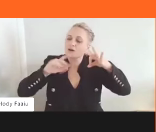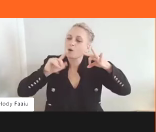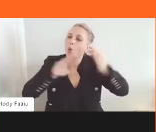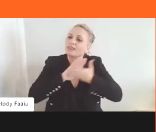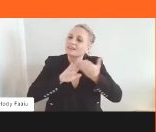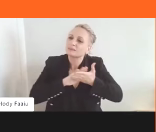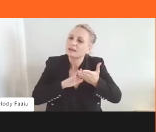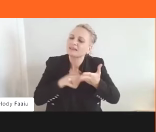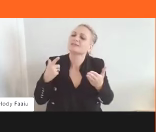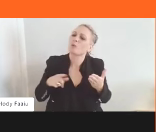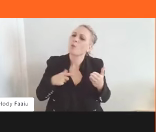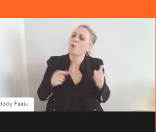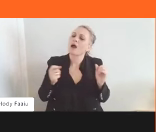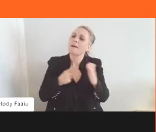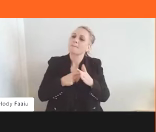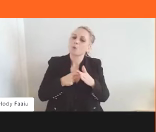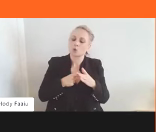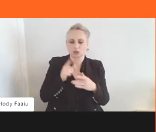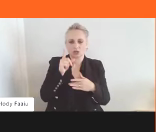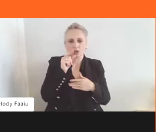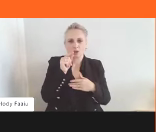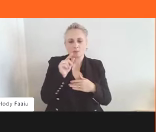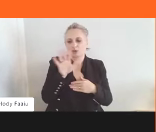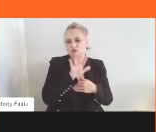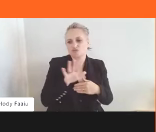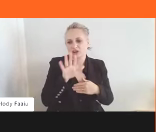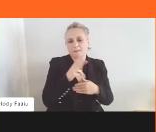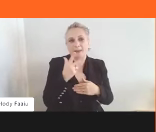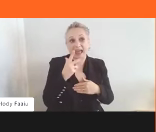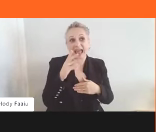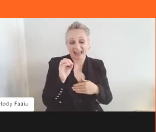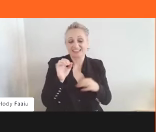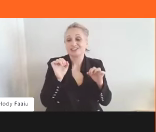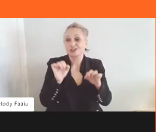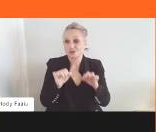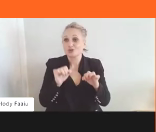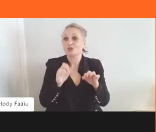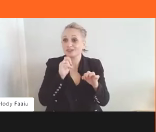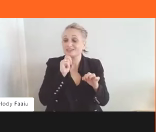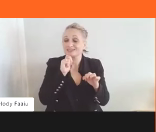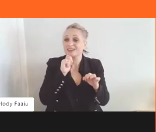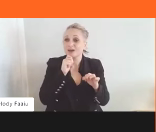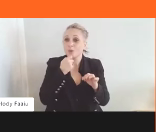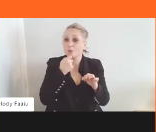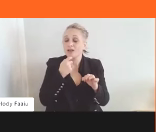another probably 80 students picking that up as a part of their master